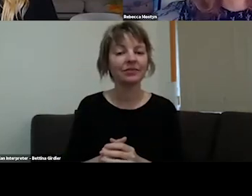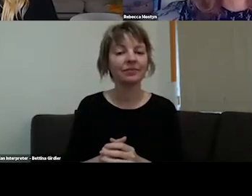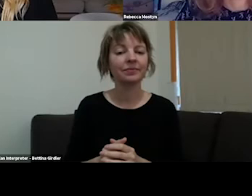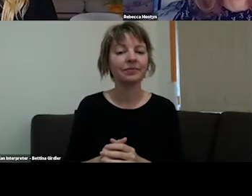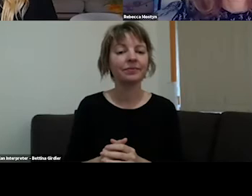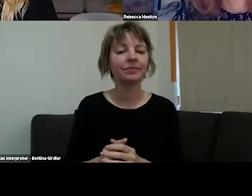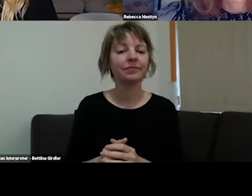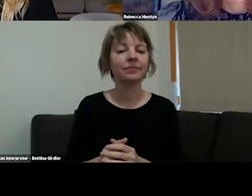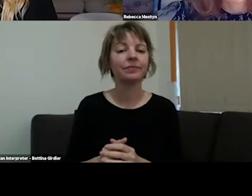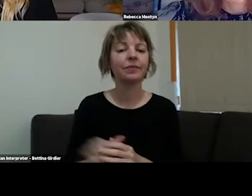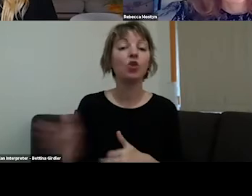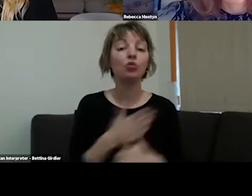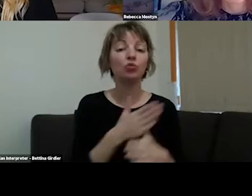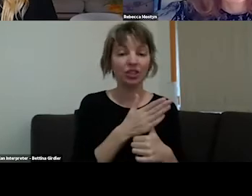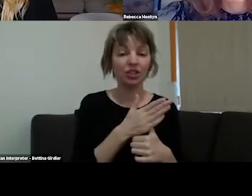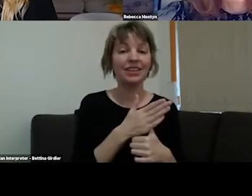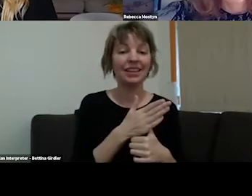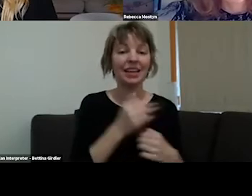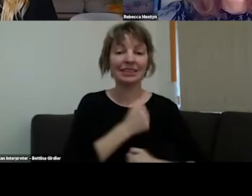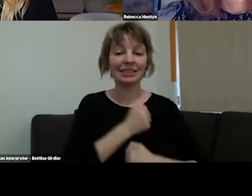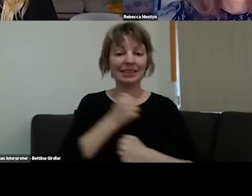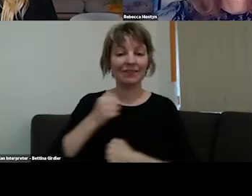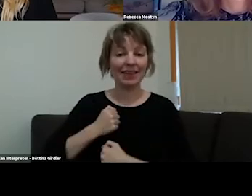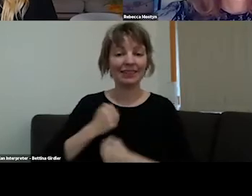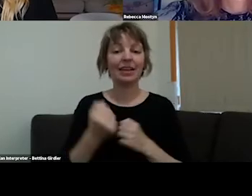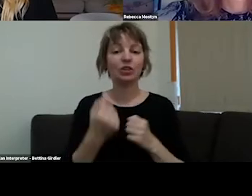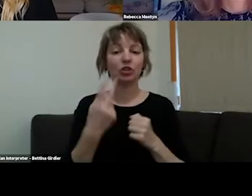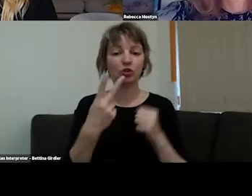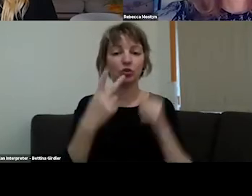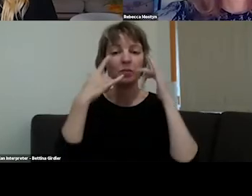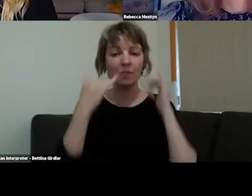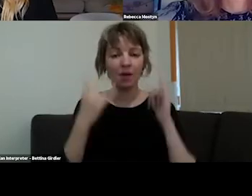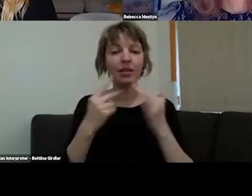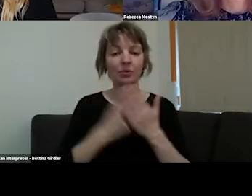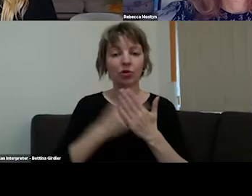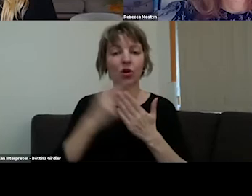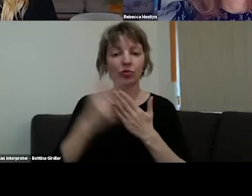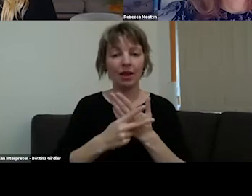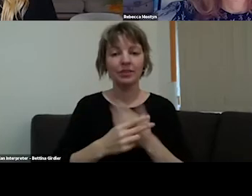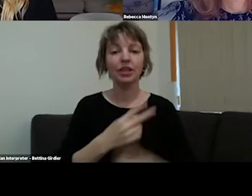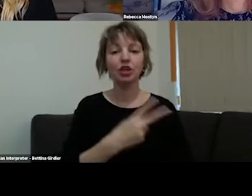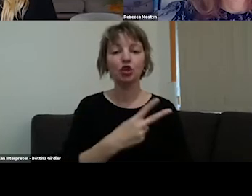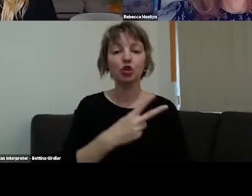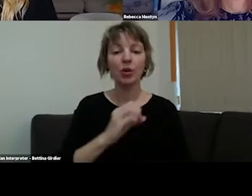Initially Defence ran two pilot programs in 2015 and Defence psychologists ran